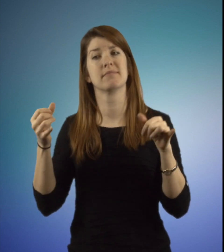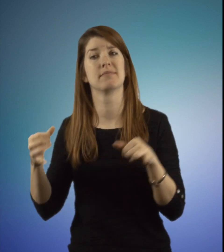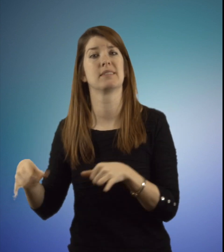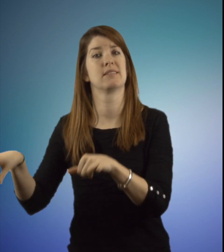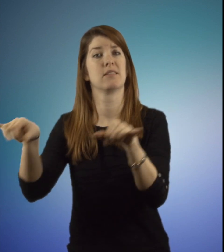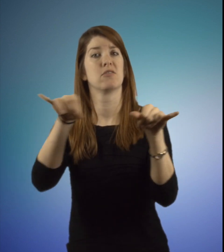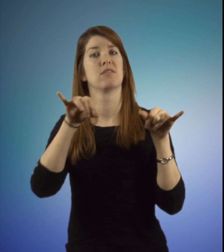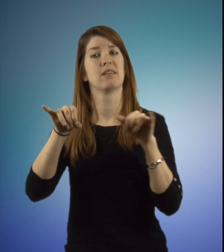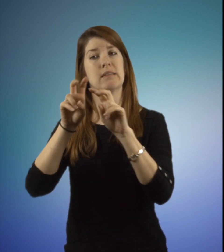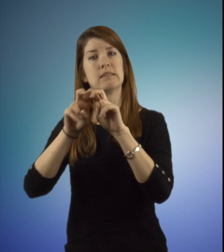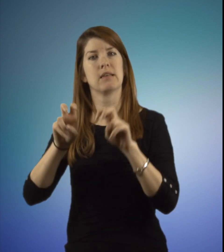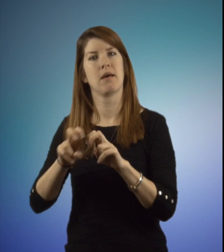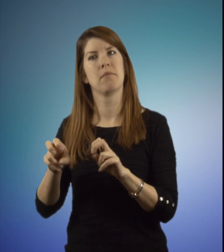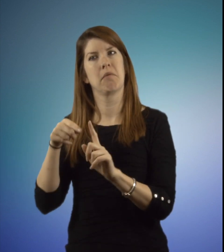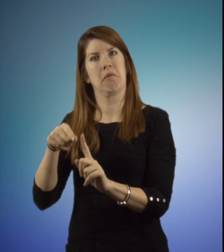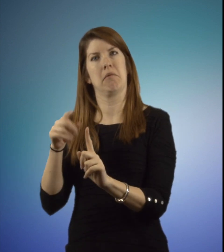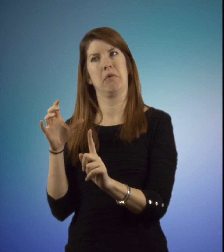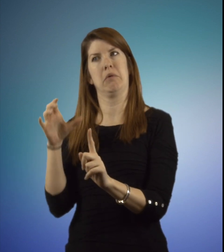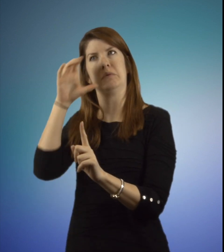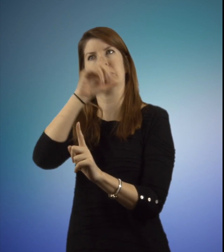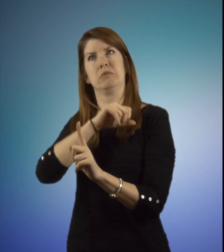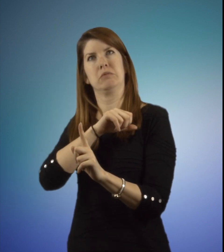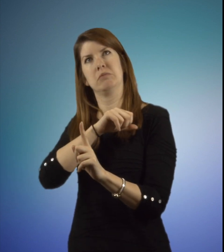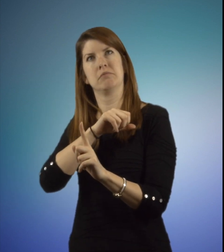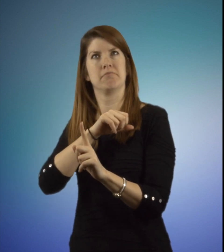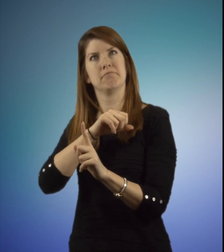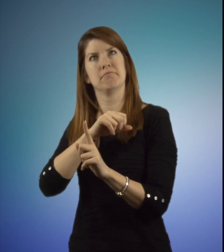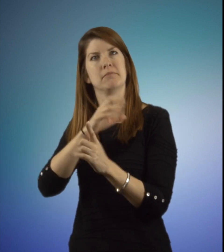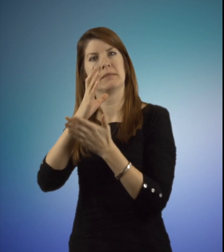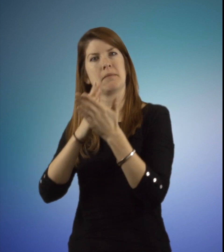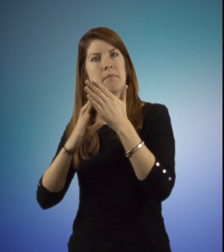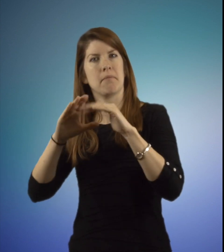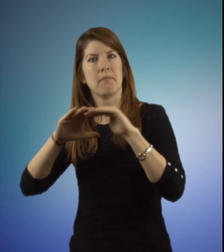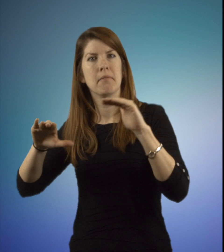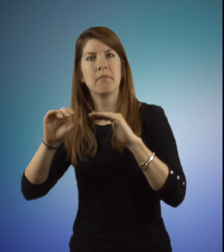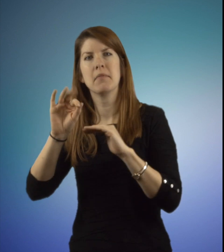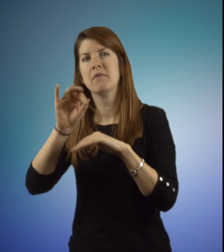Standardized assessment presumes that there is a certain level